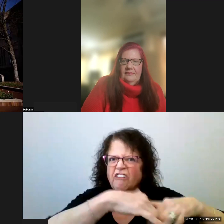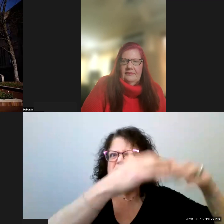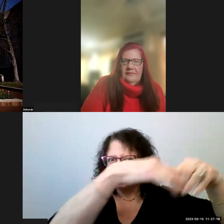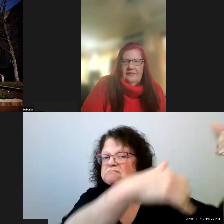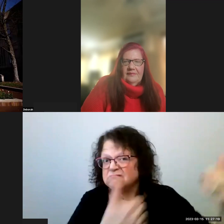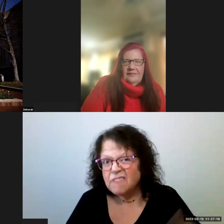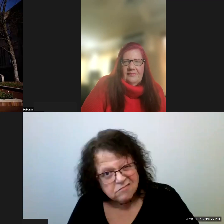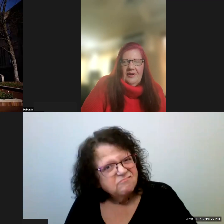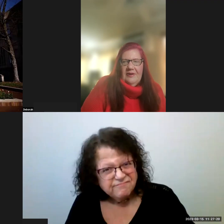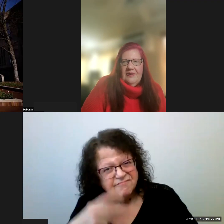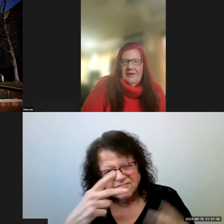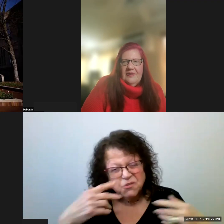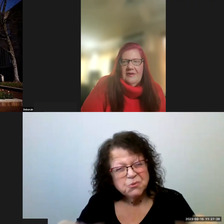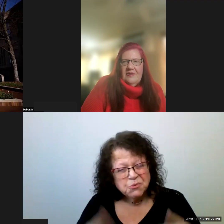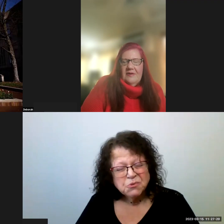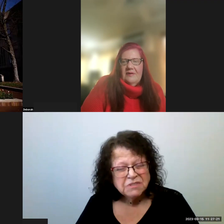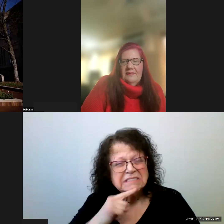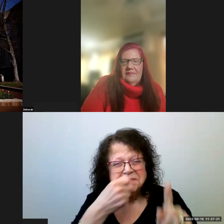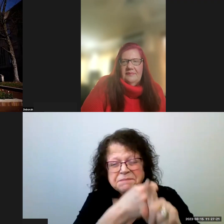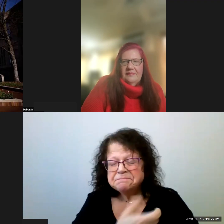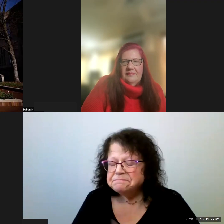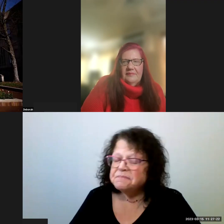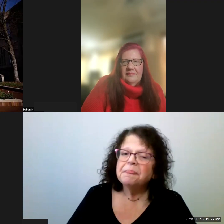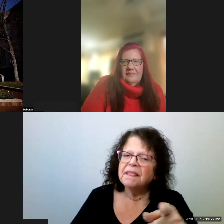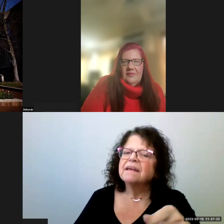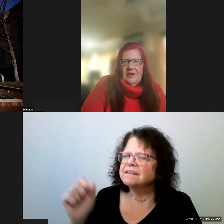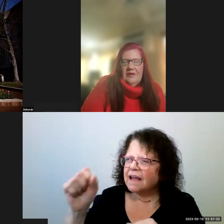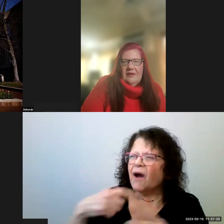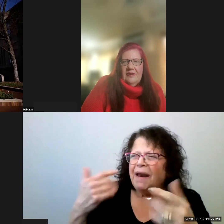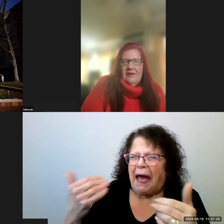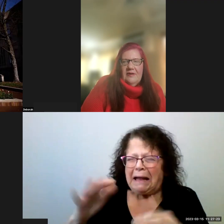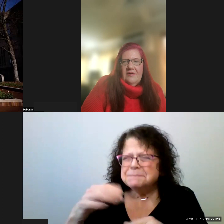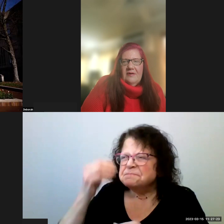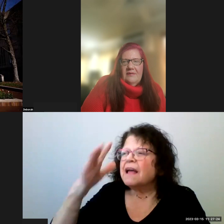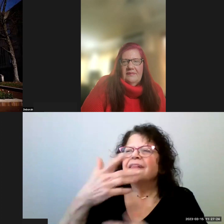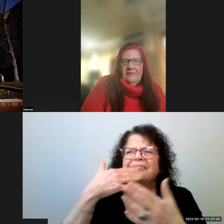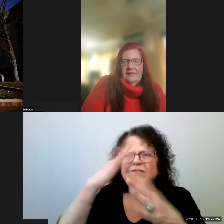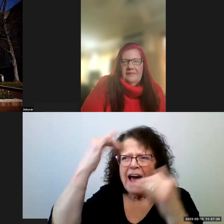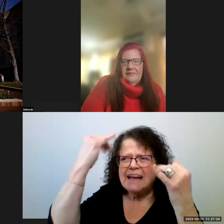a lot of ideas. We're starting to get short on time. I want to give Delores an opportunity